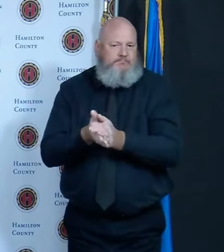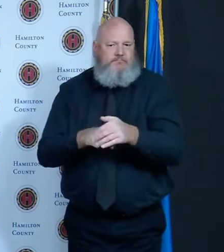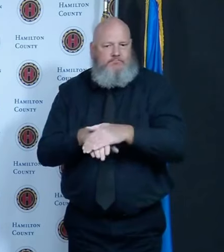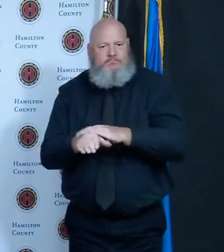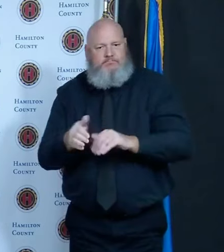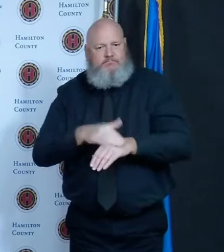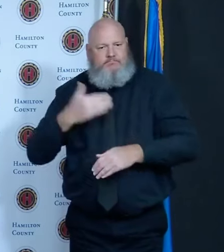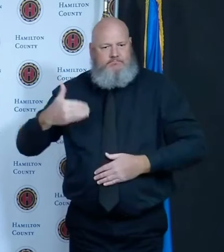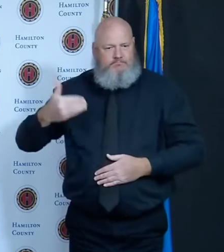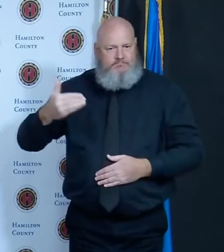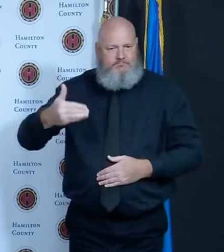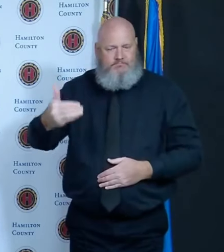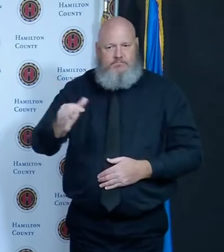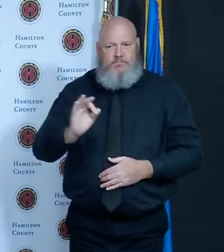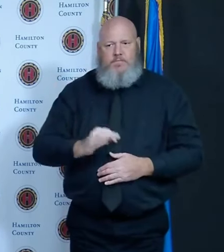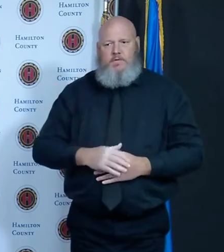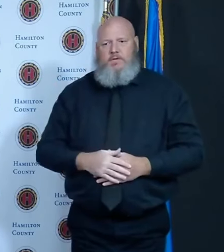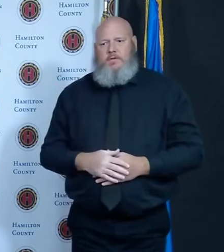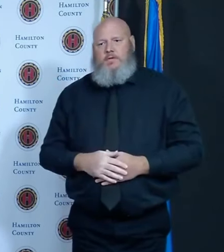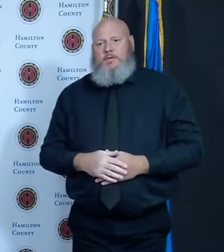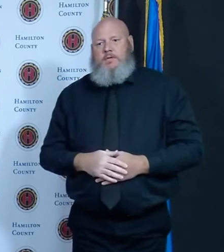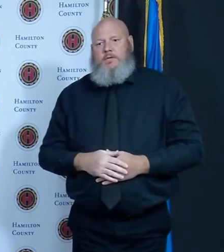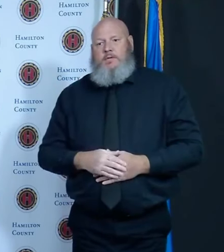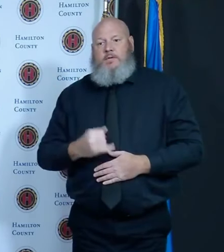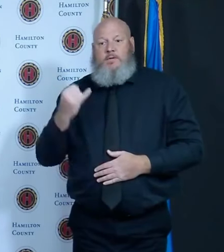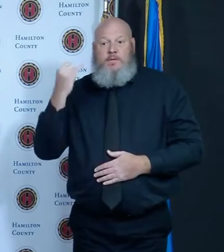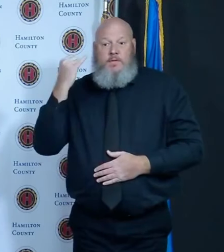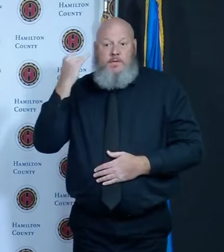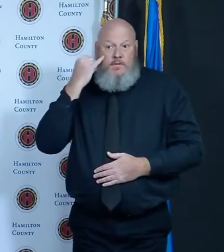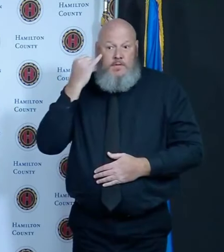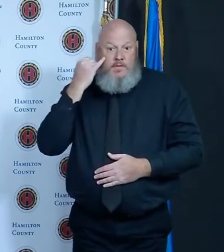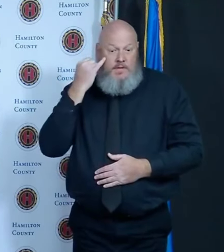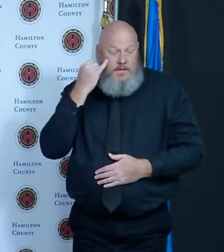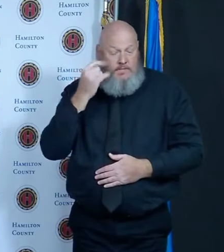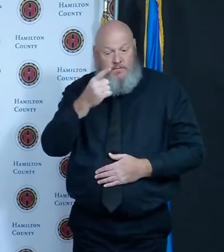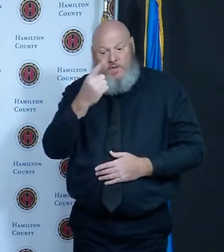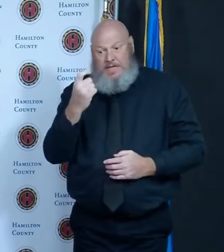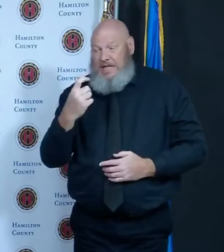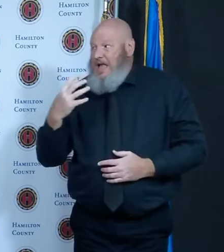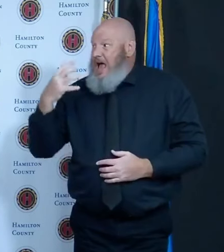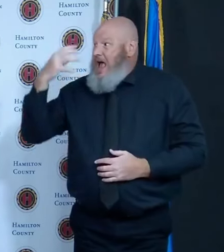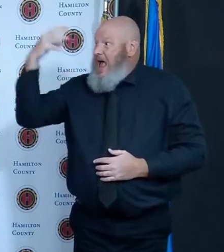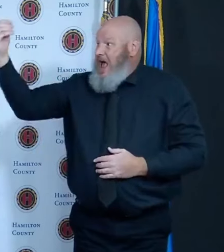homes let's continue to ask is it worth the risk to ourselves and others